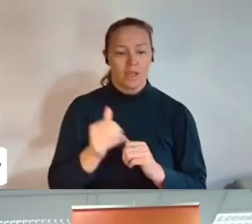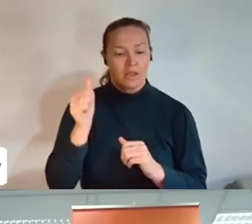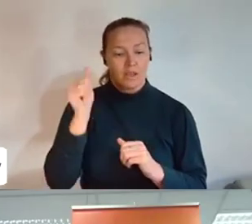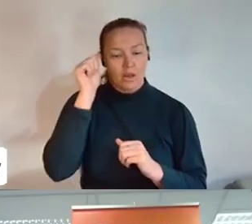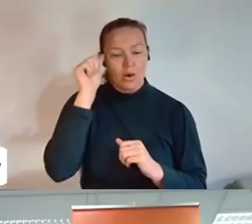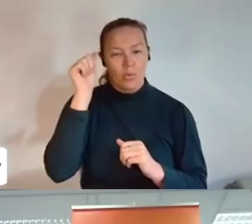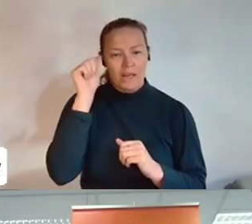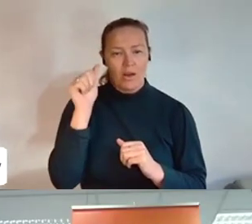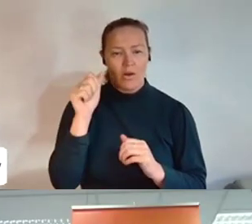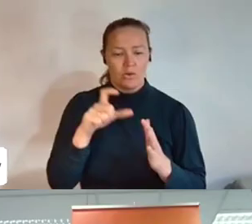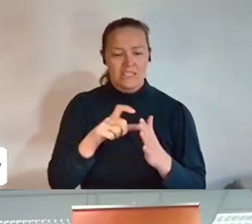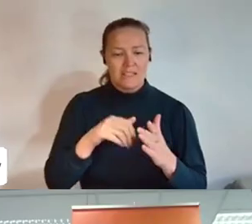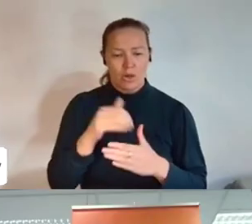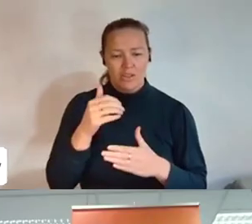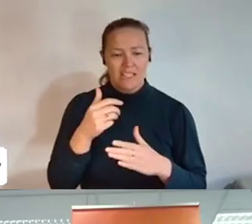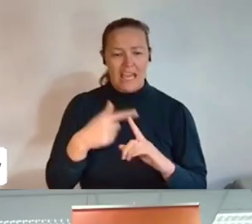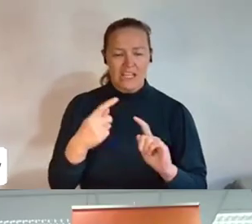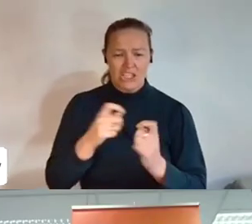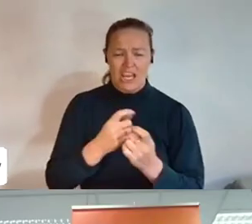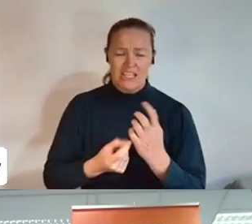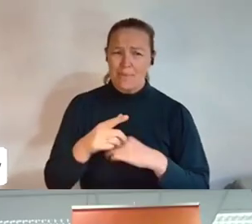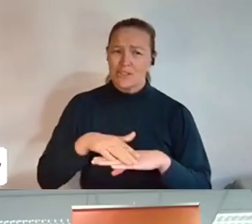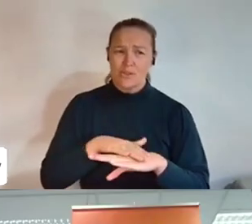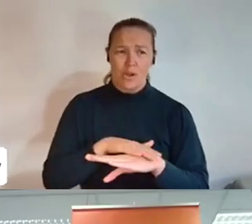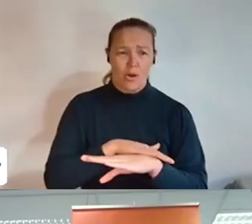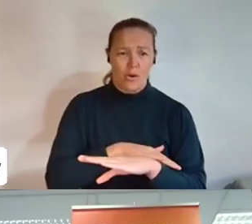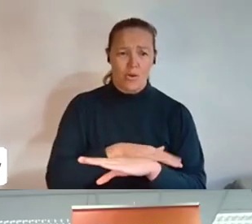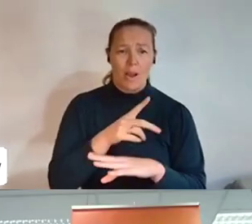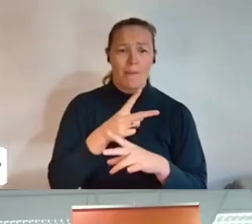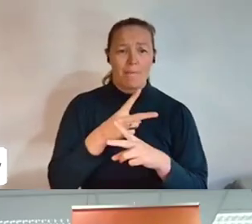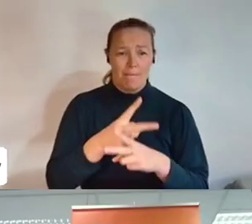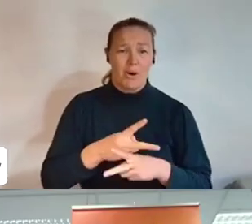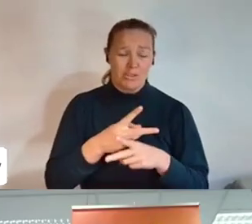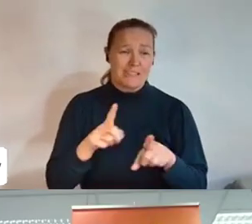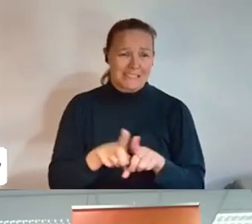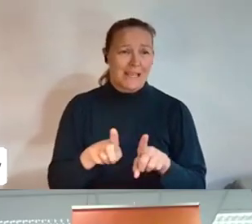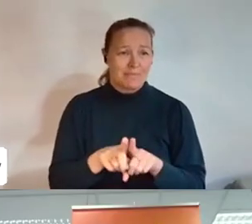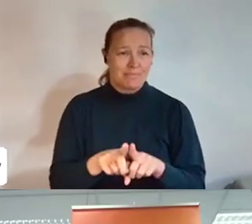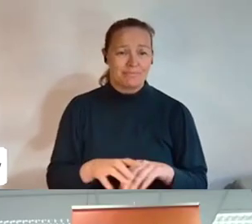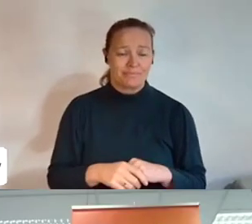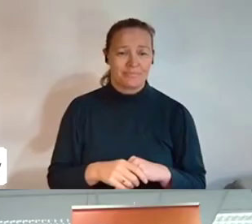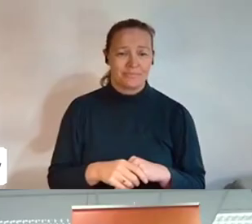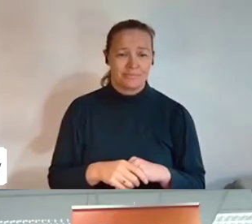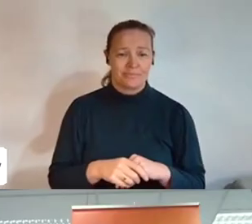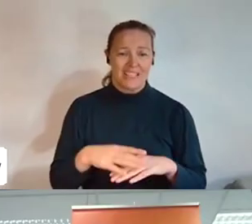incredibly slowly and monitoring unfortunately is no exception. However, a political system